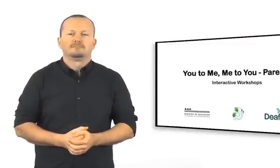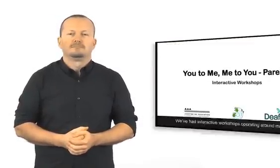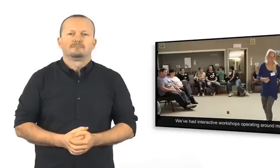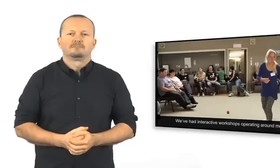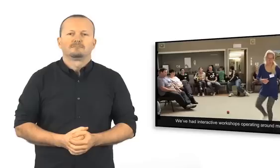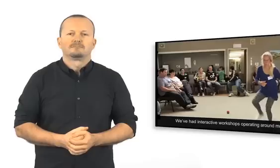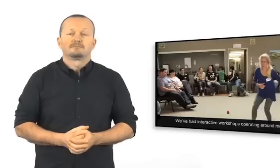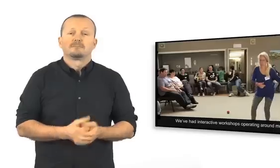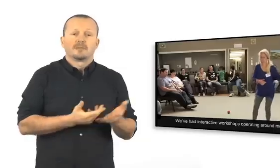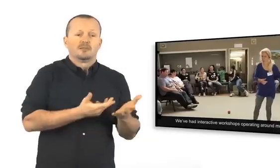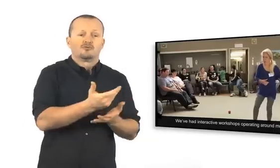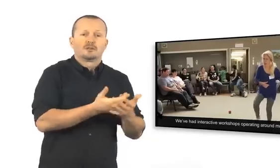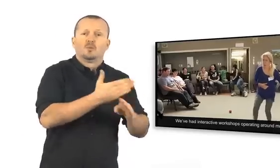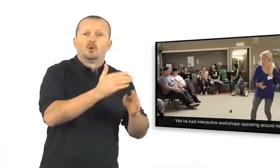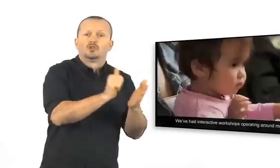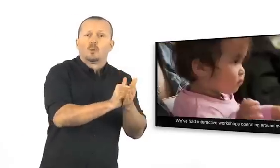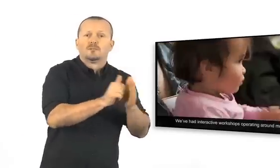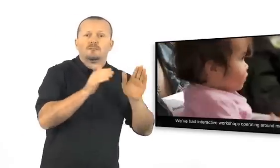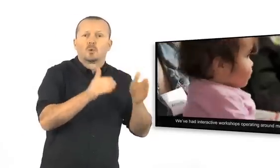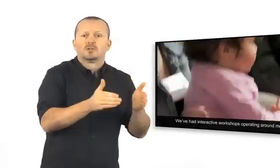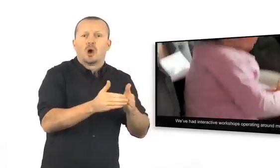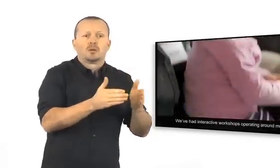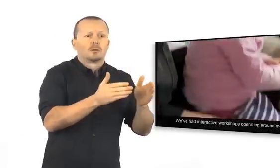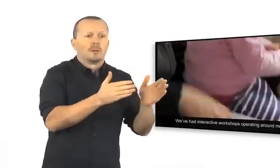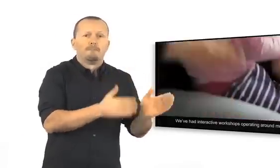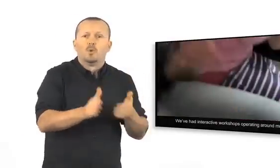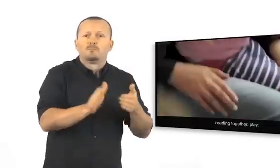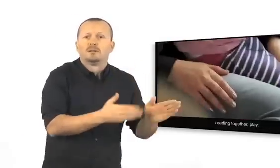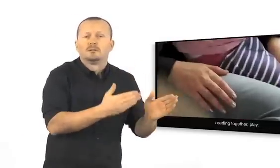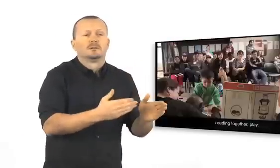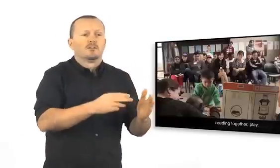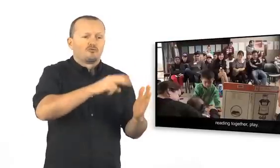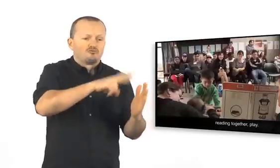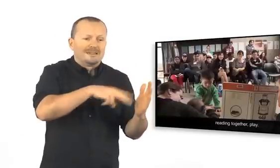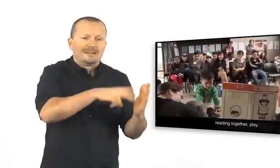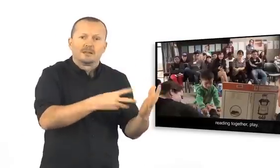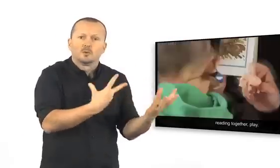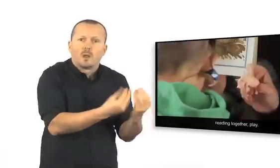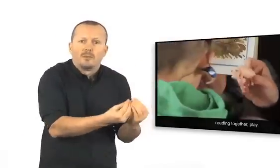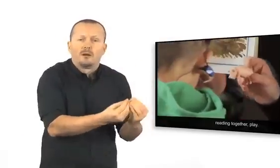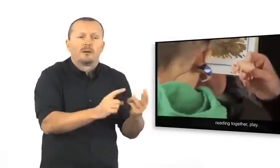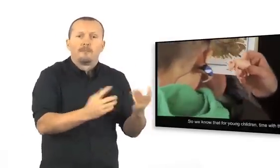Brian: We’ve had interactive workshops operating around movement, reading together, play.